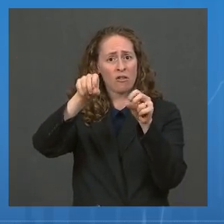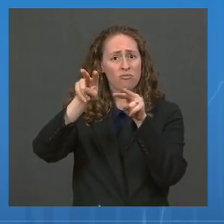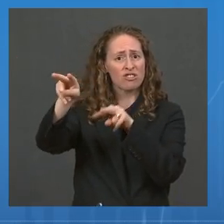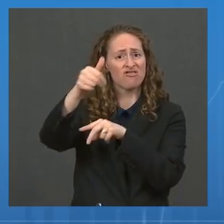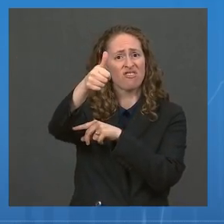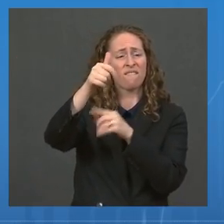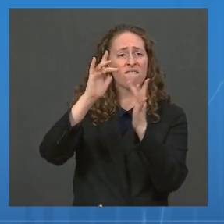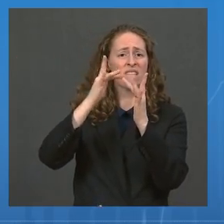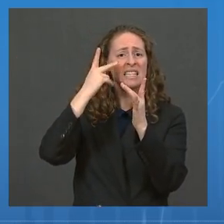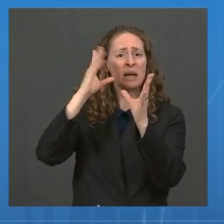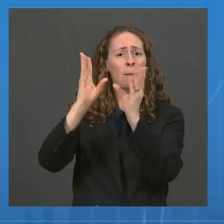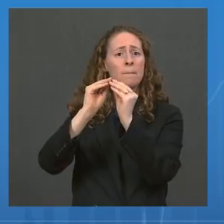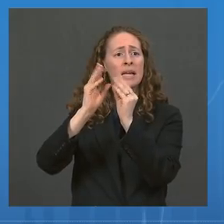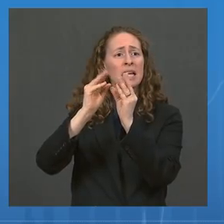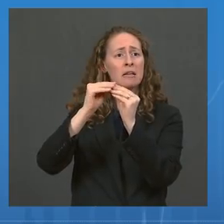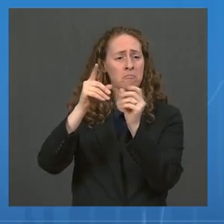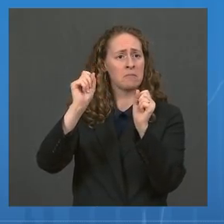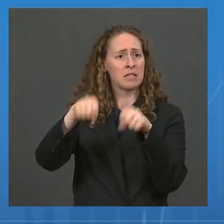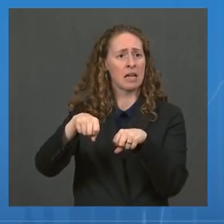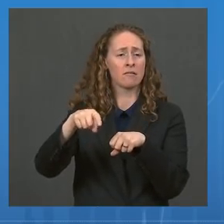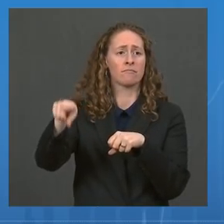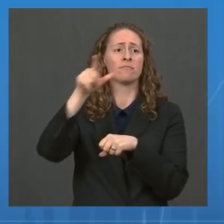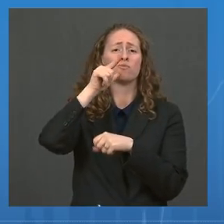in the country Mr. Zients: Next question.